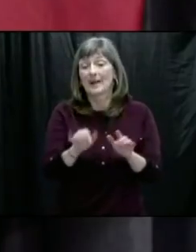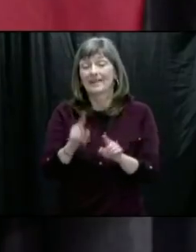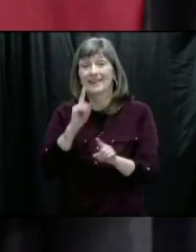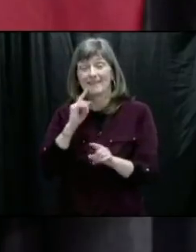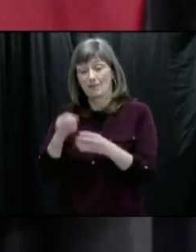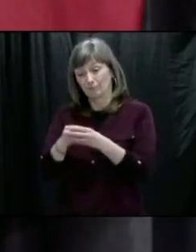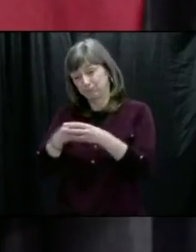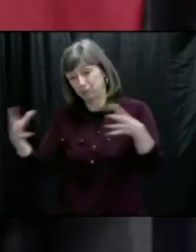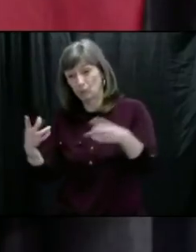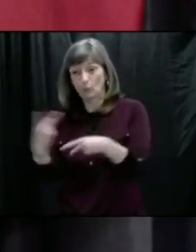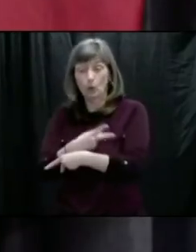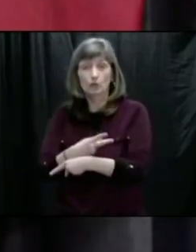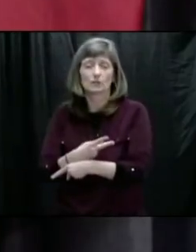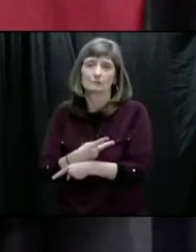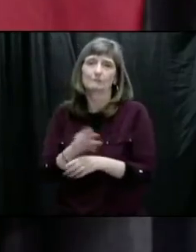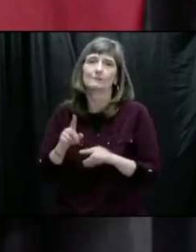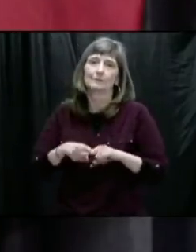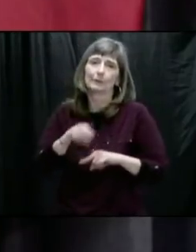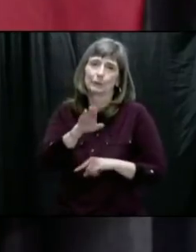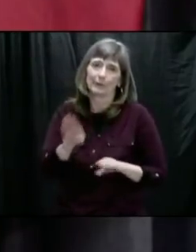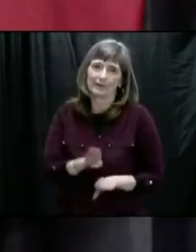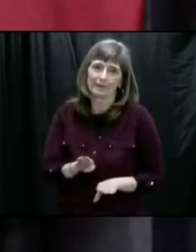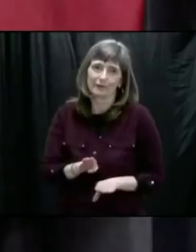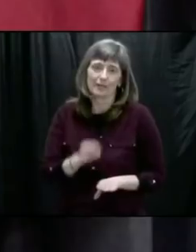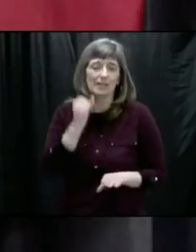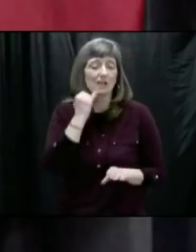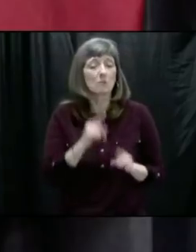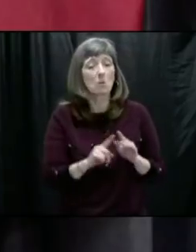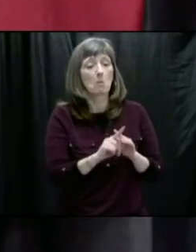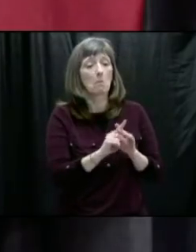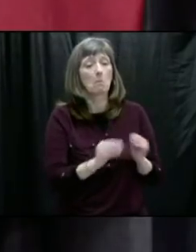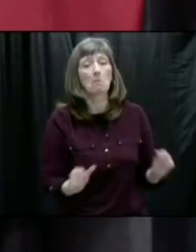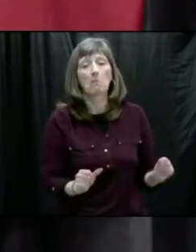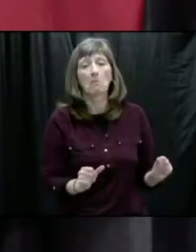HOW BAD THOSE ECHOS ARE DEPEND ON HOW WE BEHAVE.